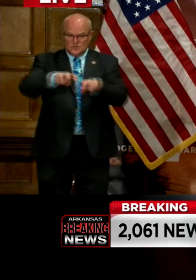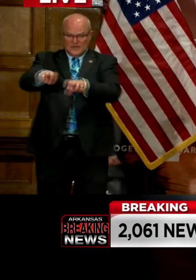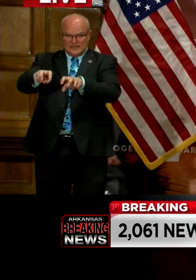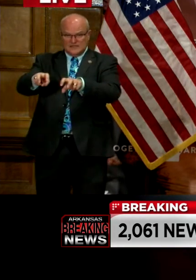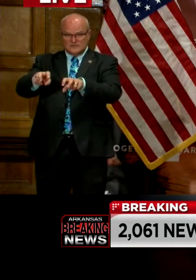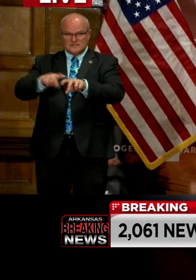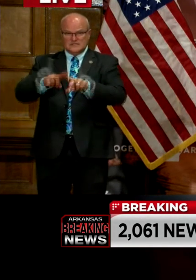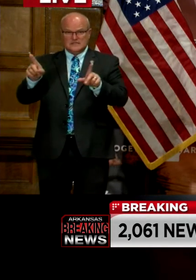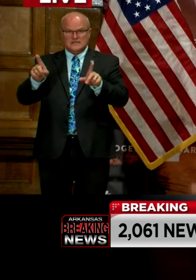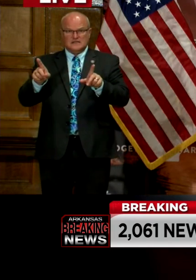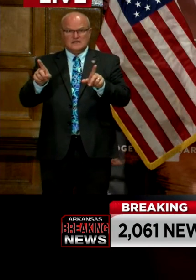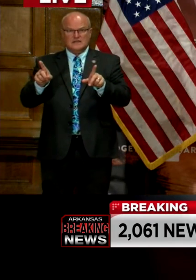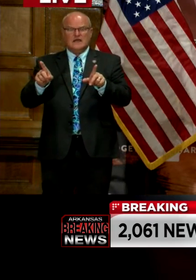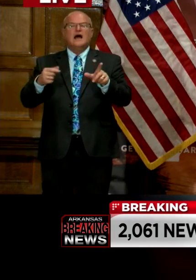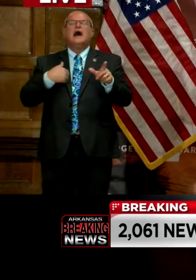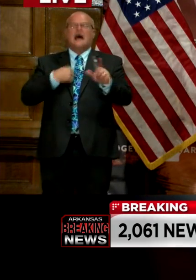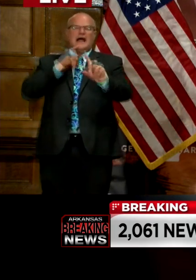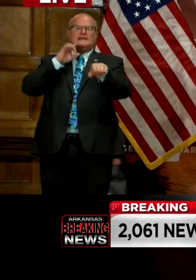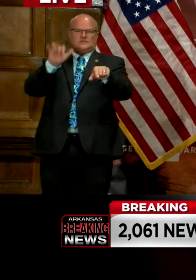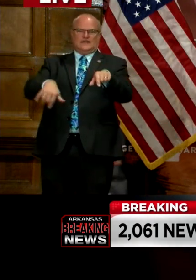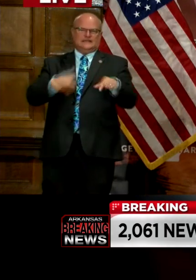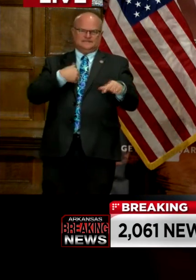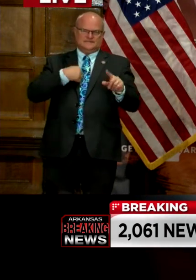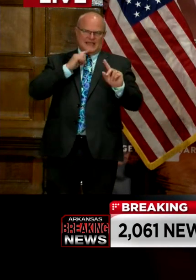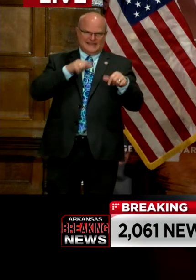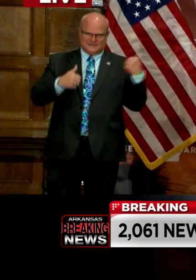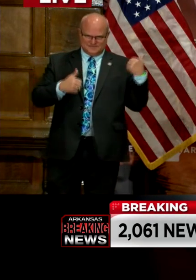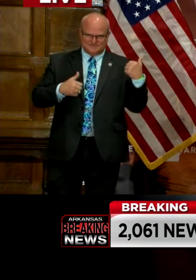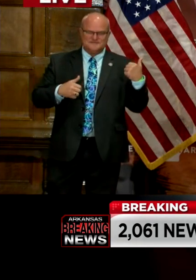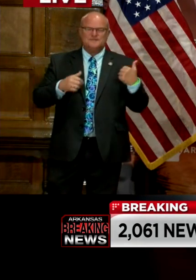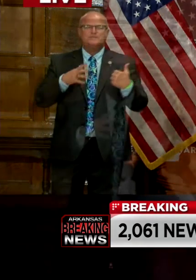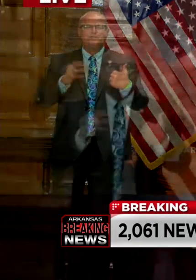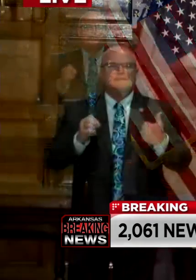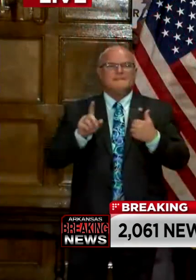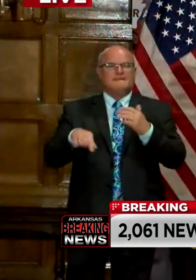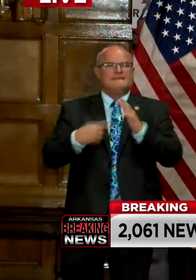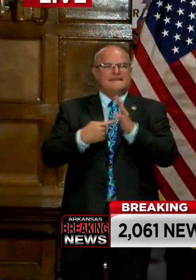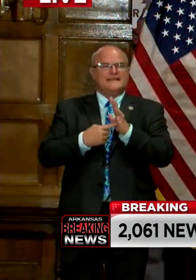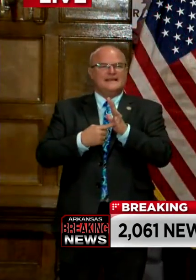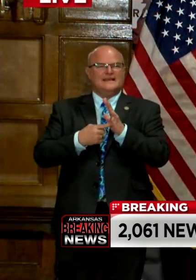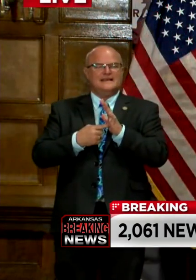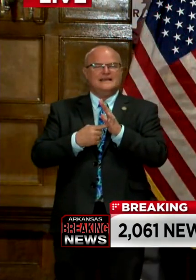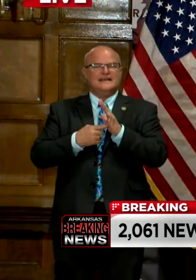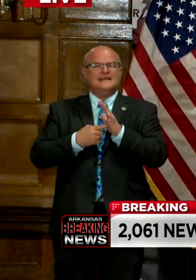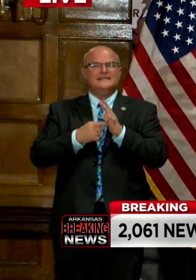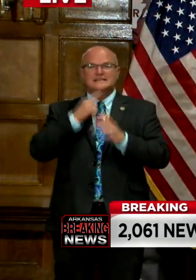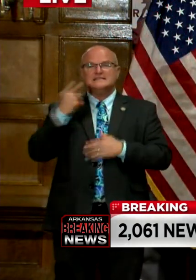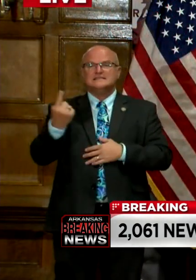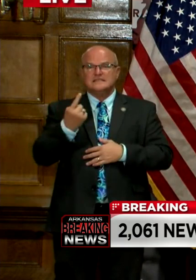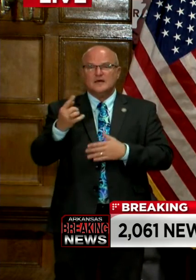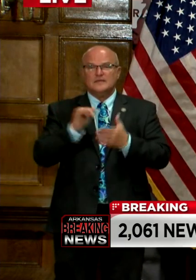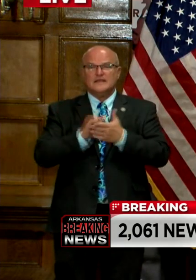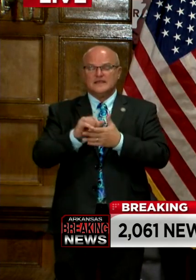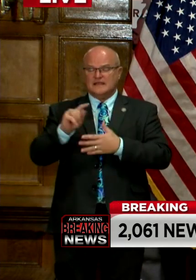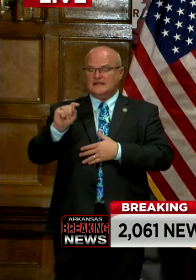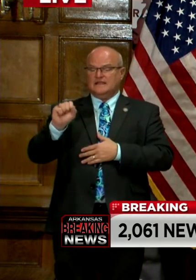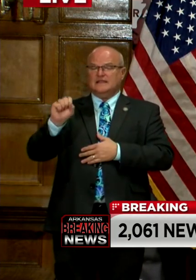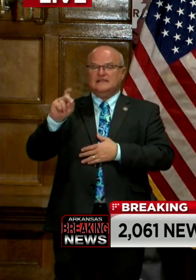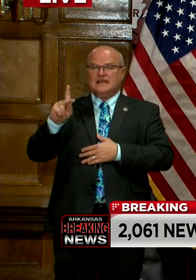SYSTEM THAT GATHERS DATA ON PATIENTS WITH COVID AND DIRECT THEM.